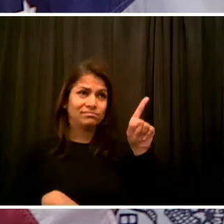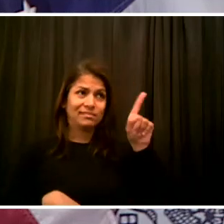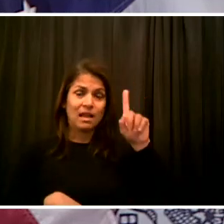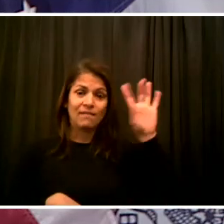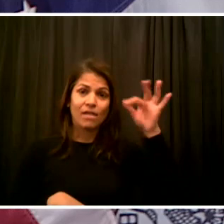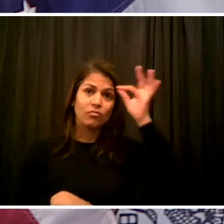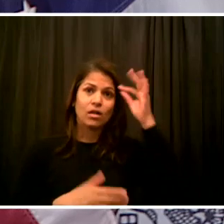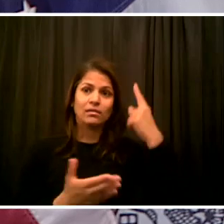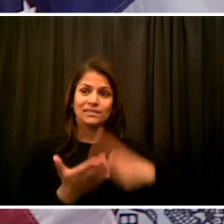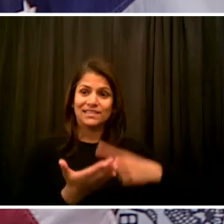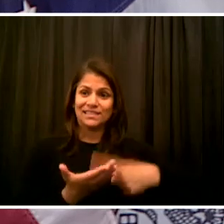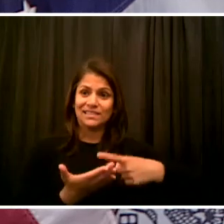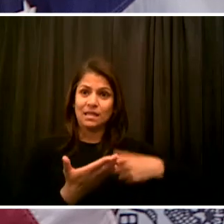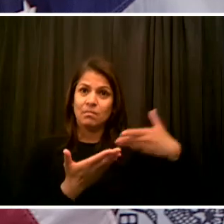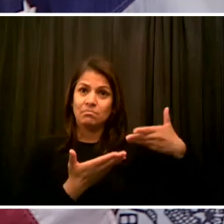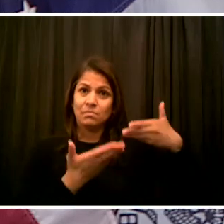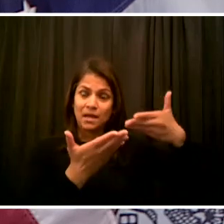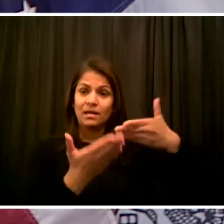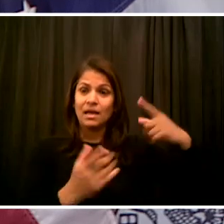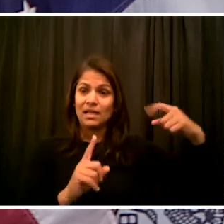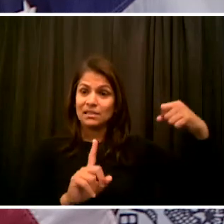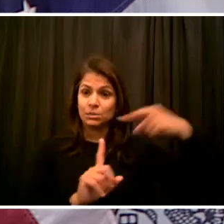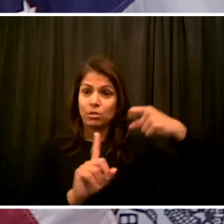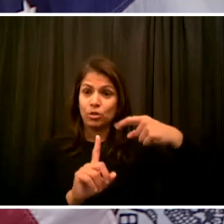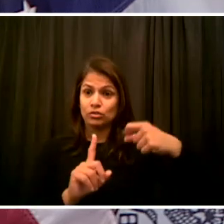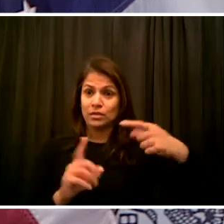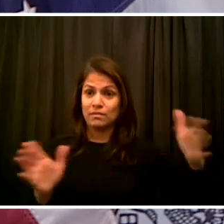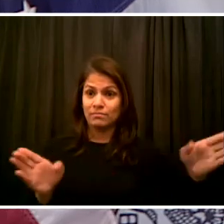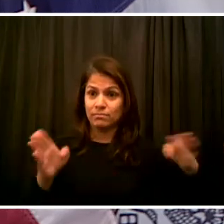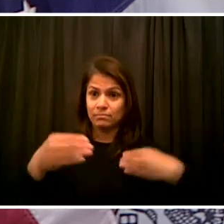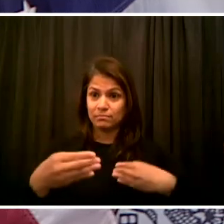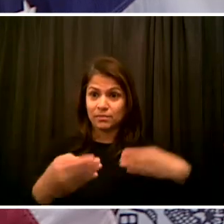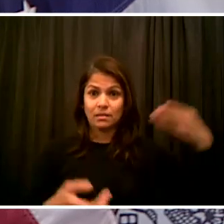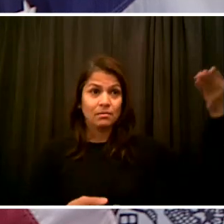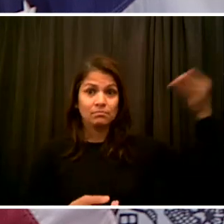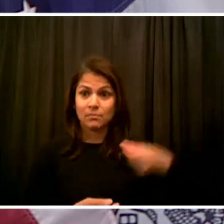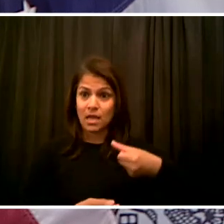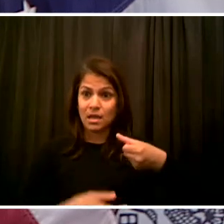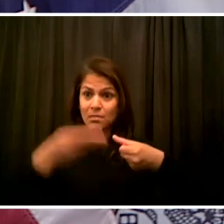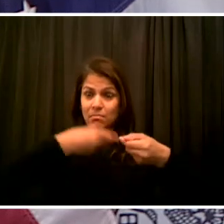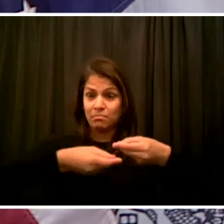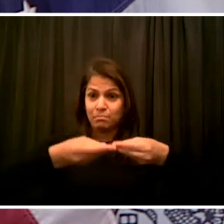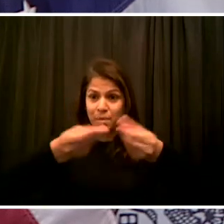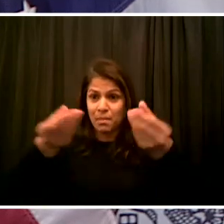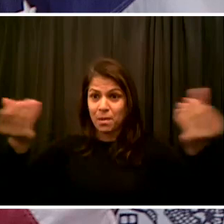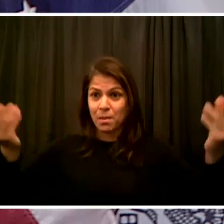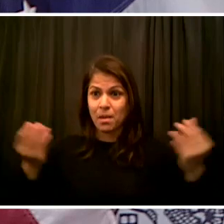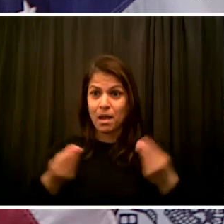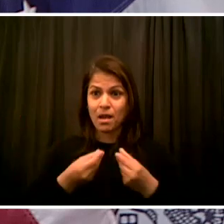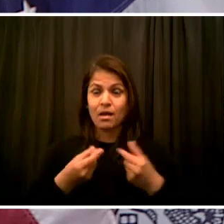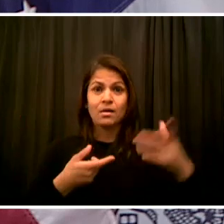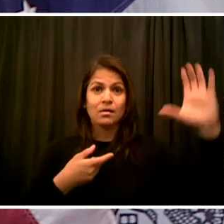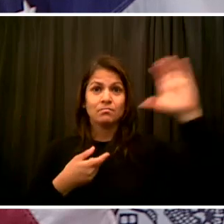PROPOSE IS EXACTLY THE RIGHT EQUATIO.N THE BUDGET SIDE OF THE EQUATION SAY QUESTONI MARK. THE HEALTH SIDE